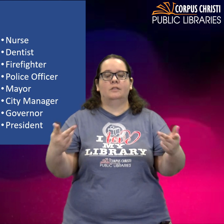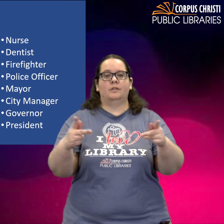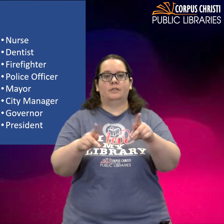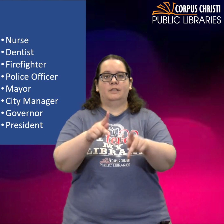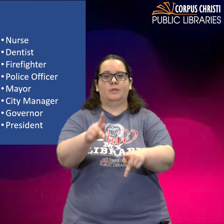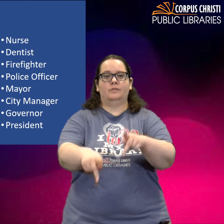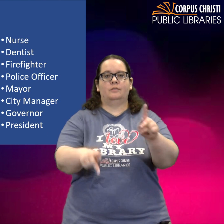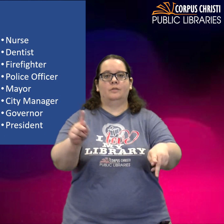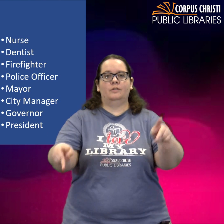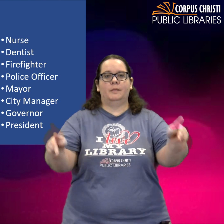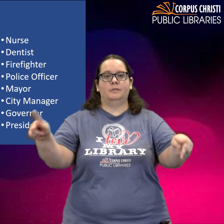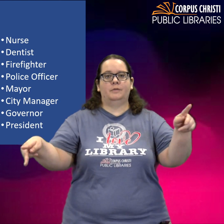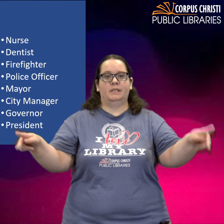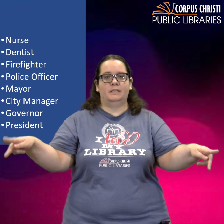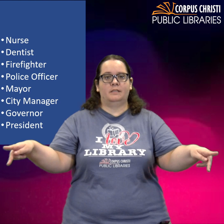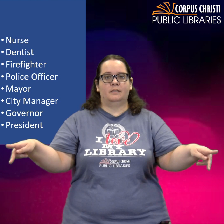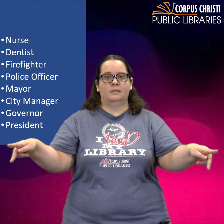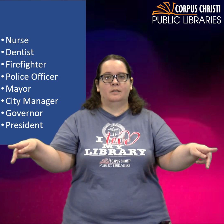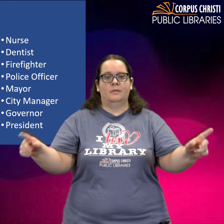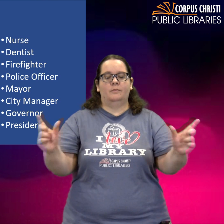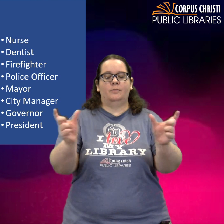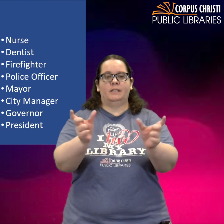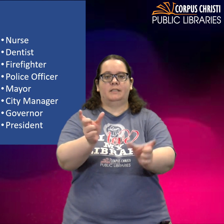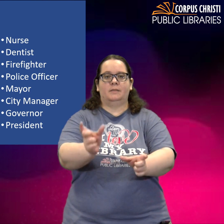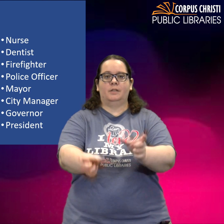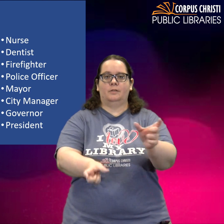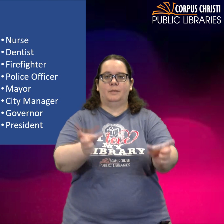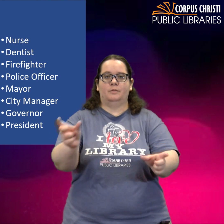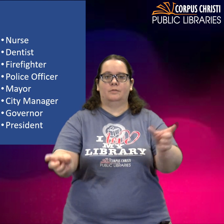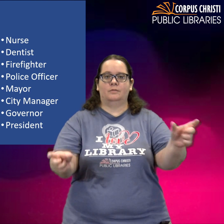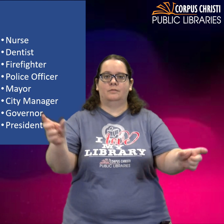So you'll see most older people doing this, but you might see some younger people